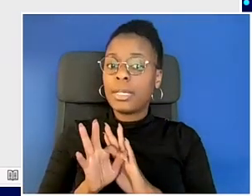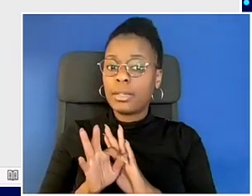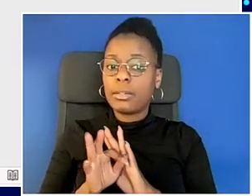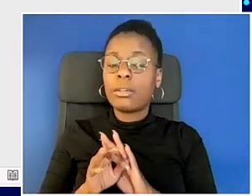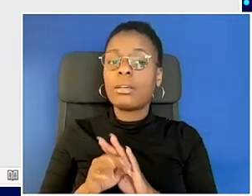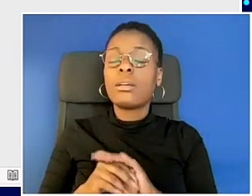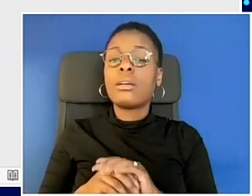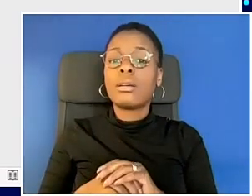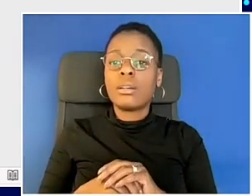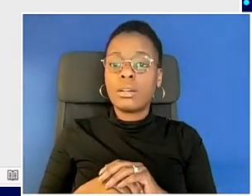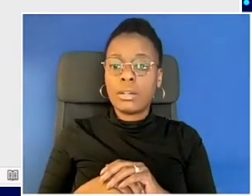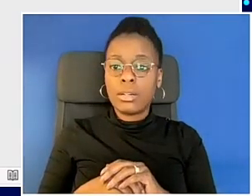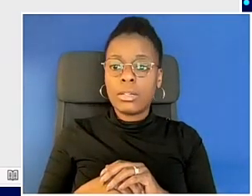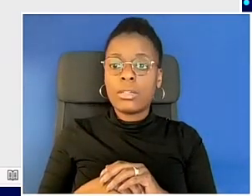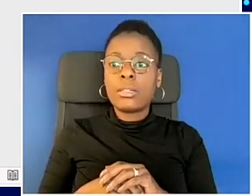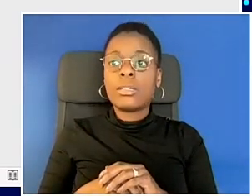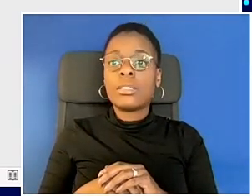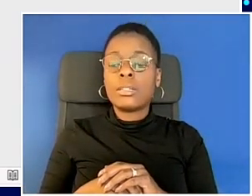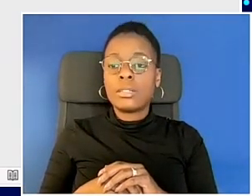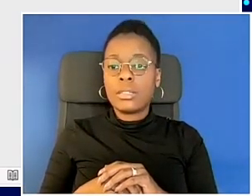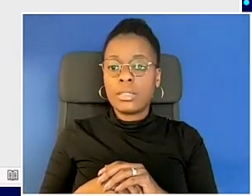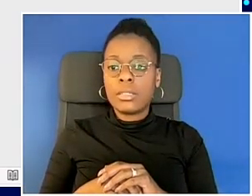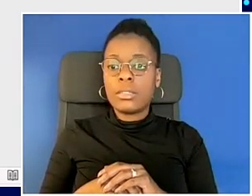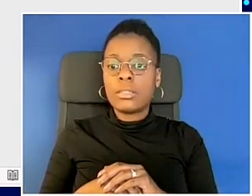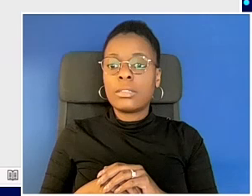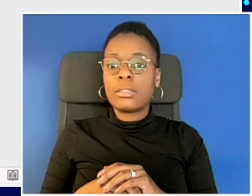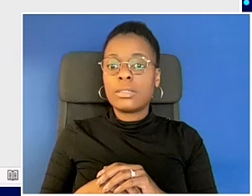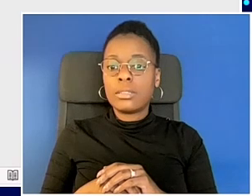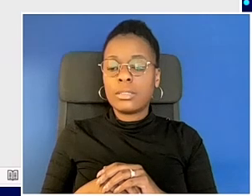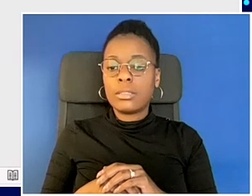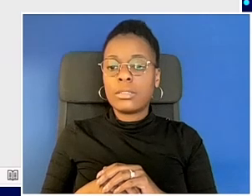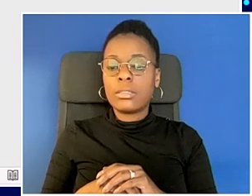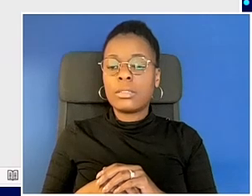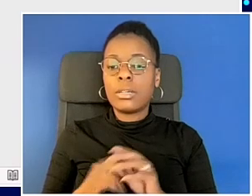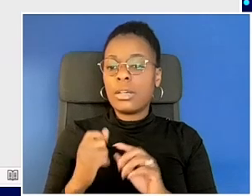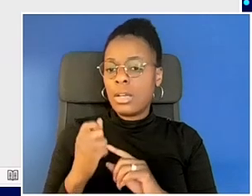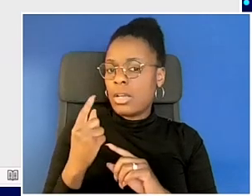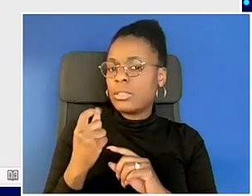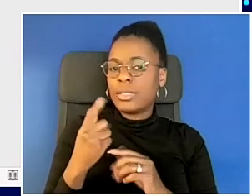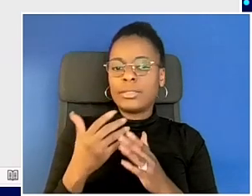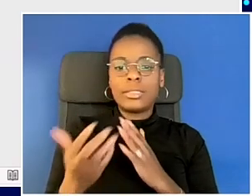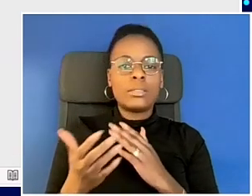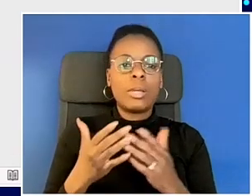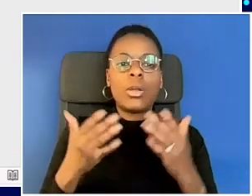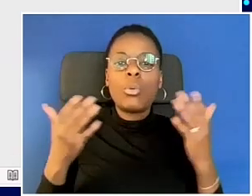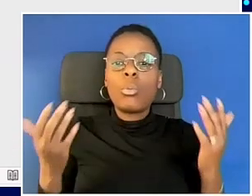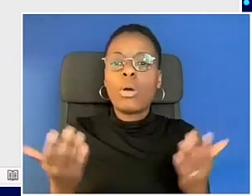cynical here and say that I understand that whatever we do, institutions are very